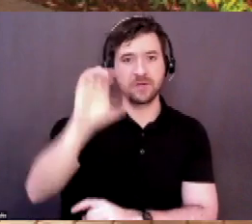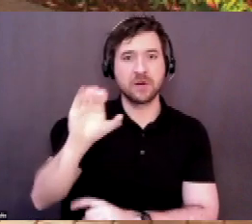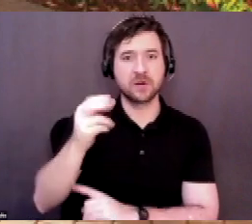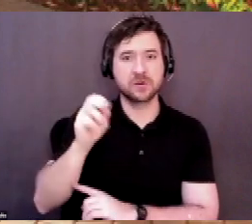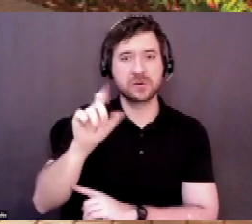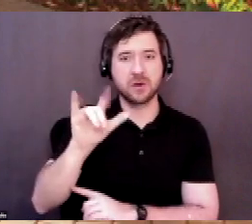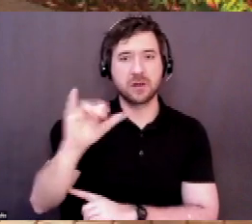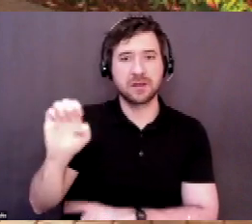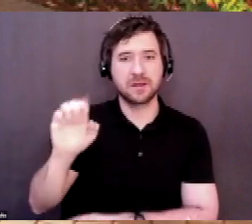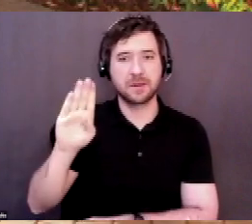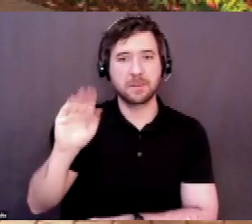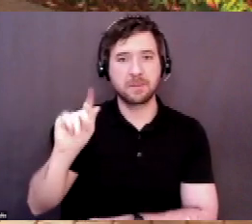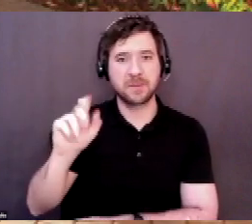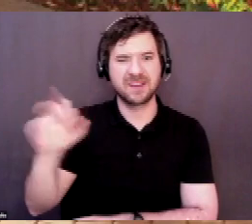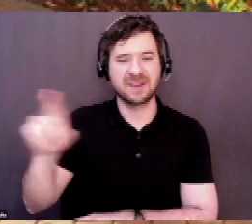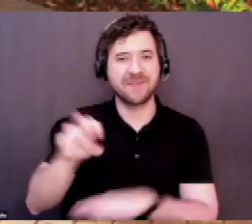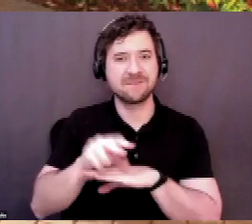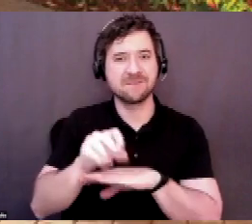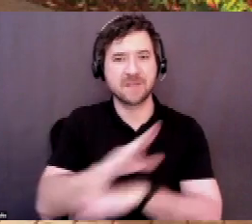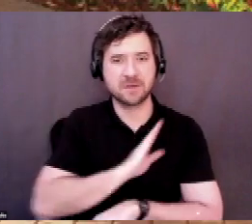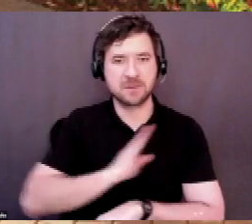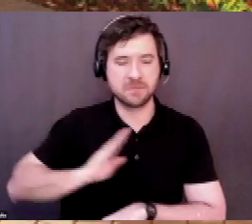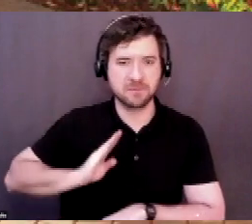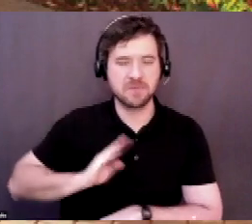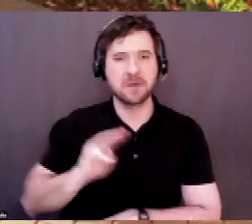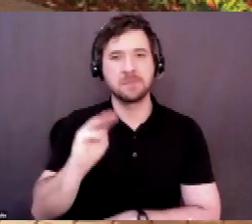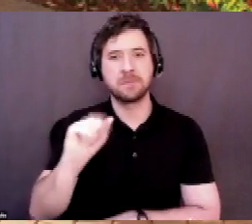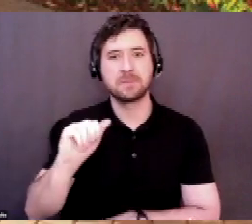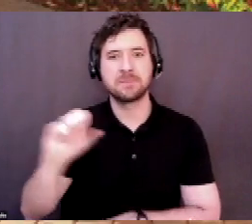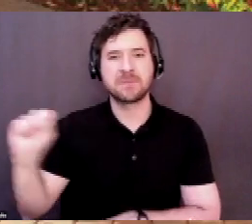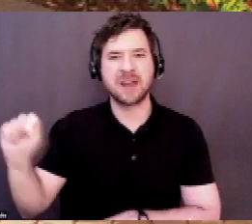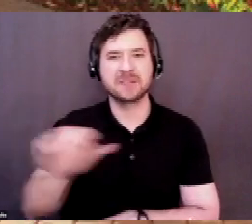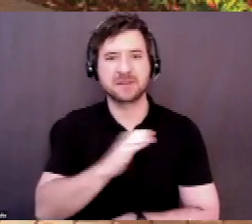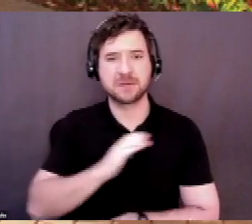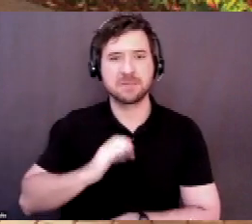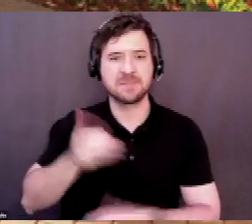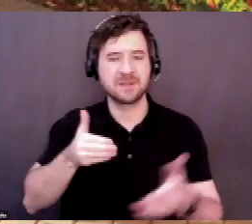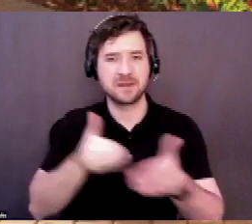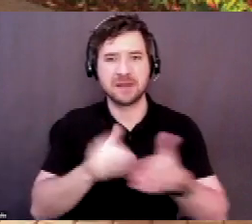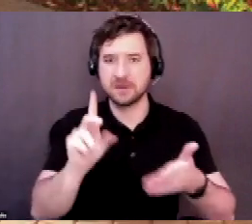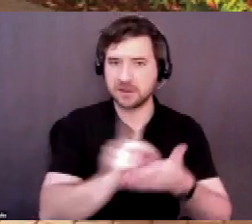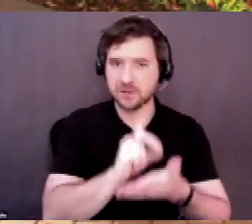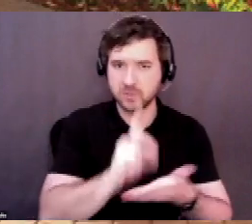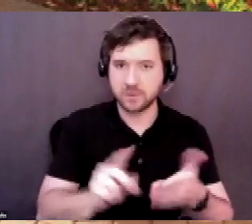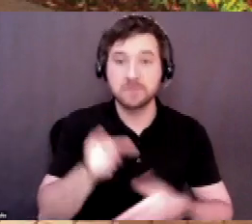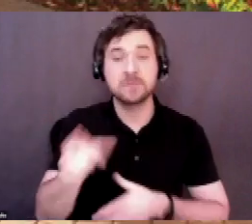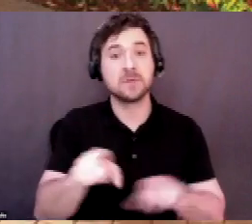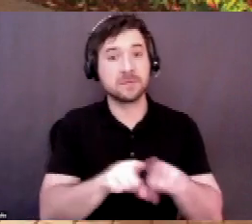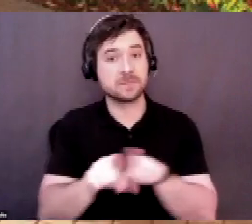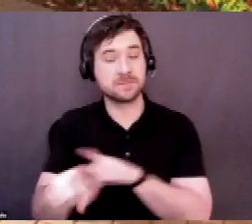the Massachusetts Commission against Discrimination. And she is also a member of